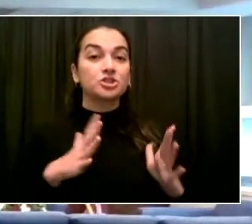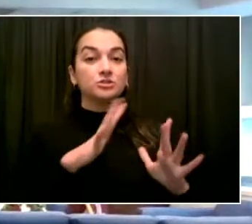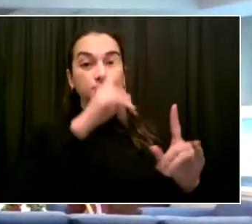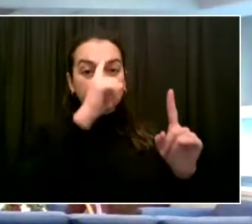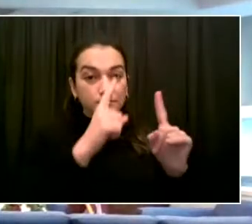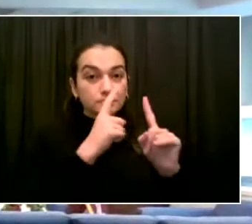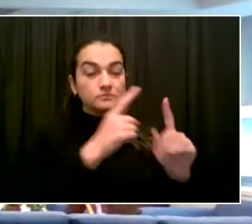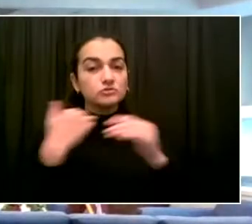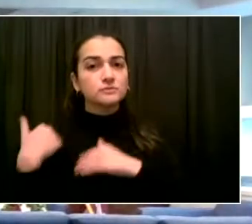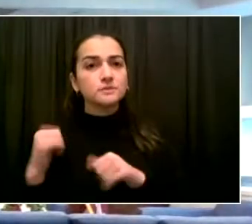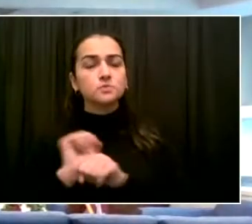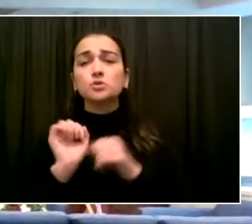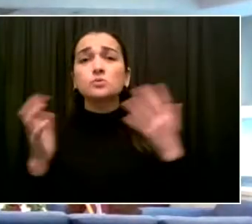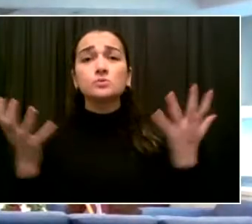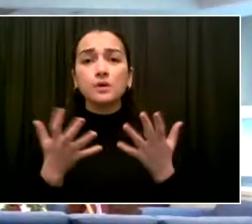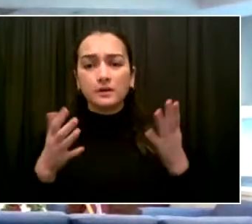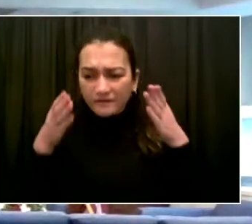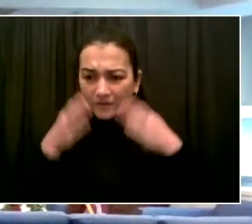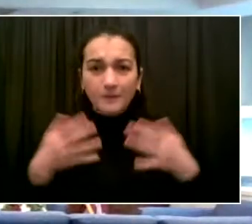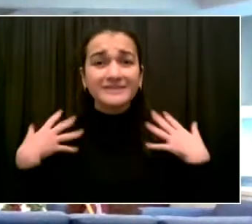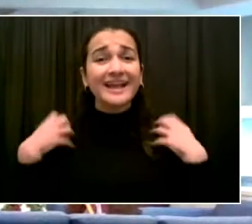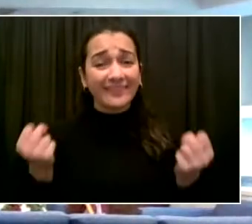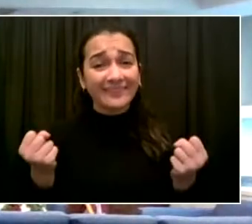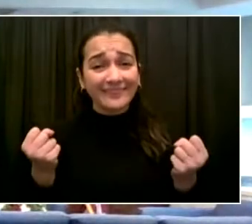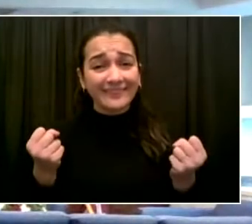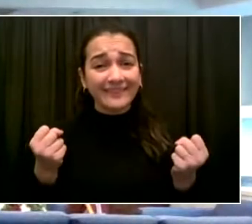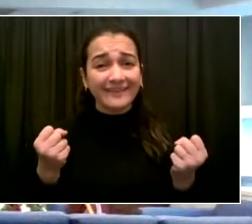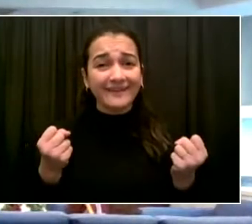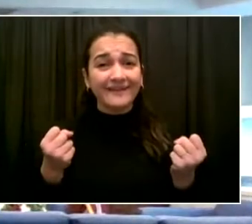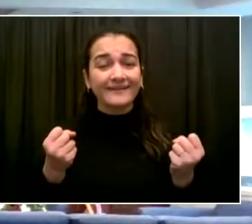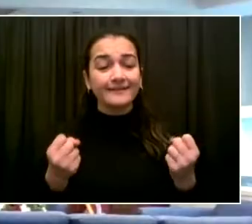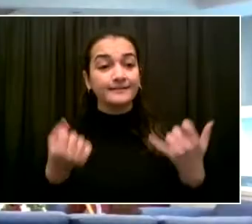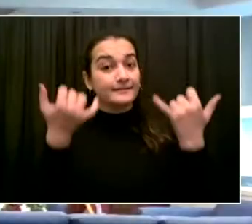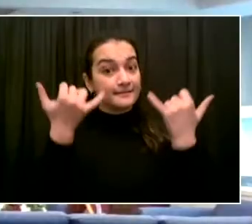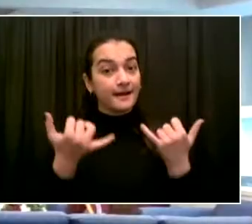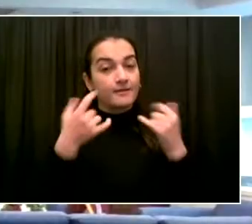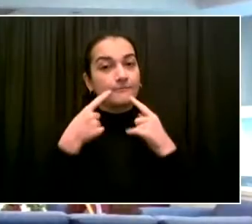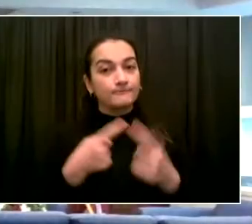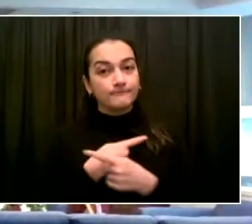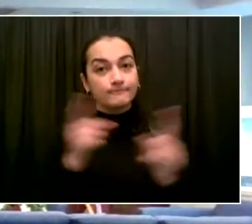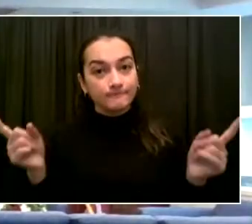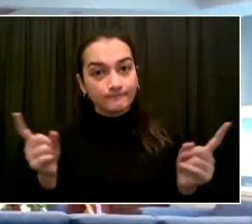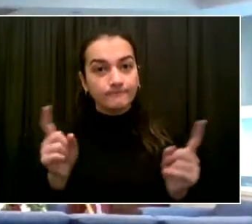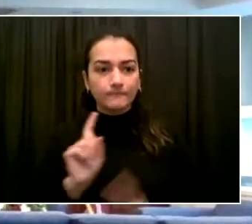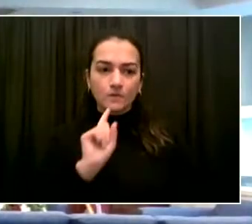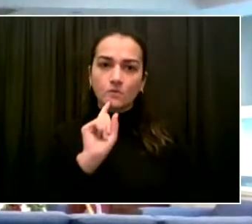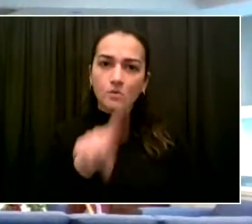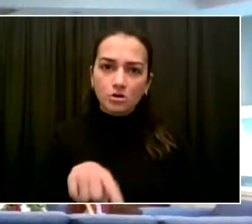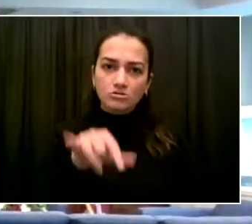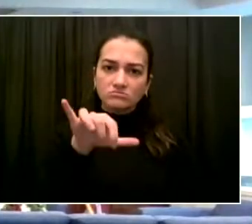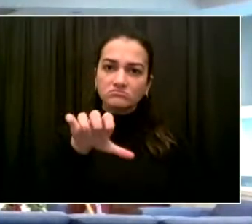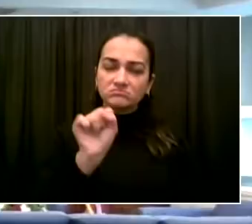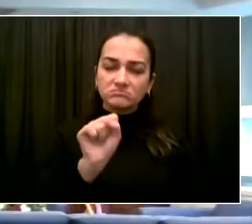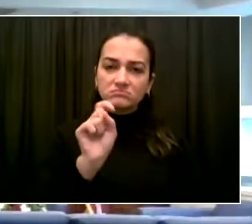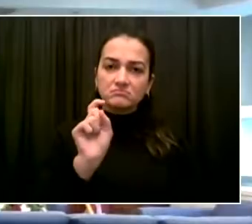THE HEALTH COMMISSIONER HAS AN OBLIGATION AND RESPONSIBIITL Y TPROTE PUBLIC HEALTH,